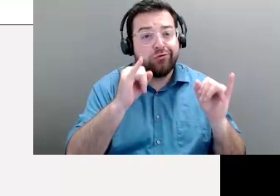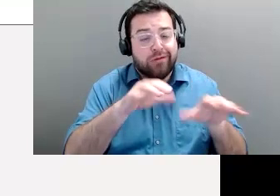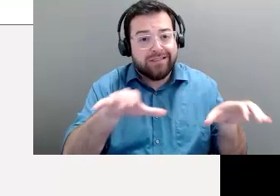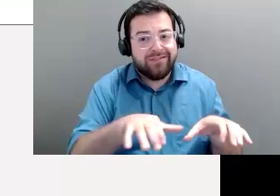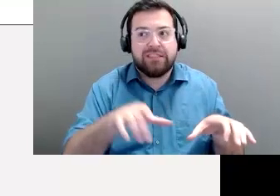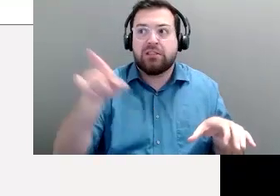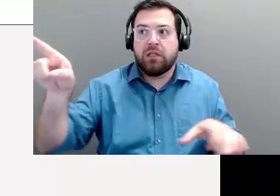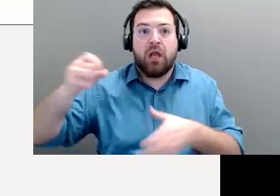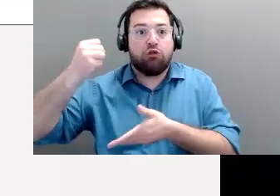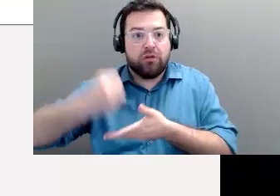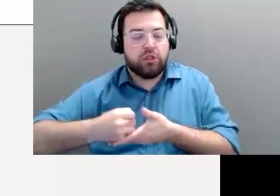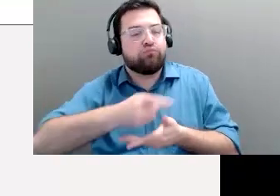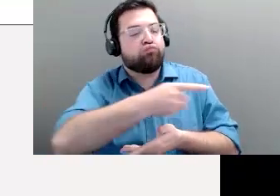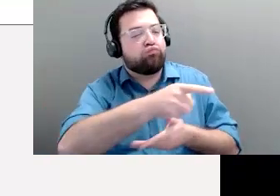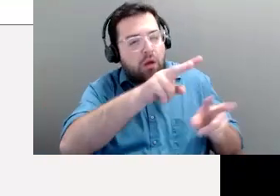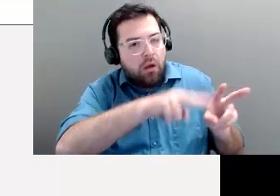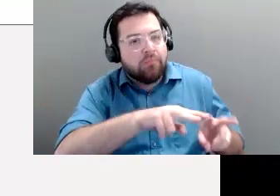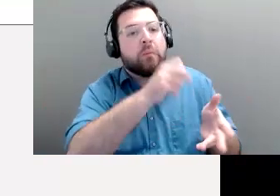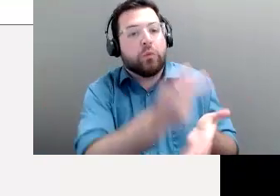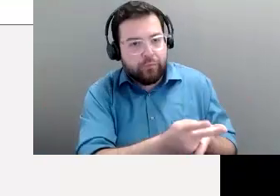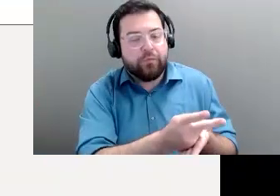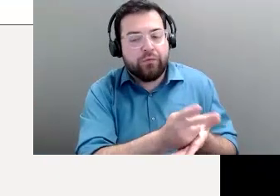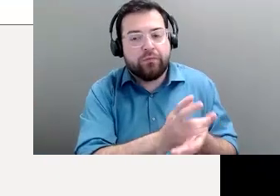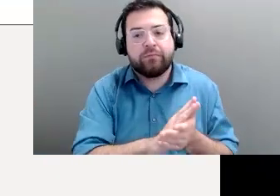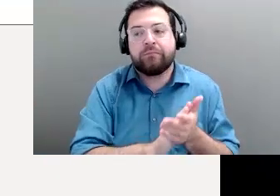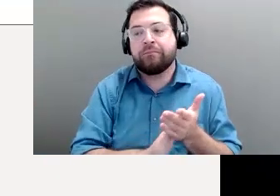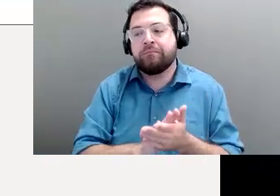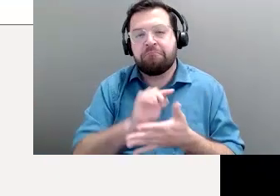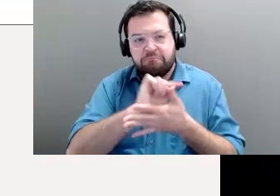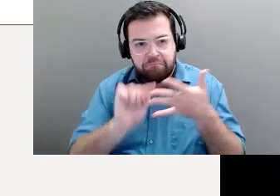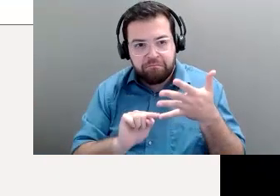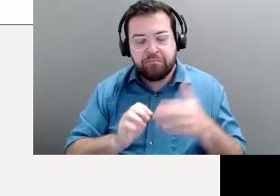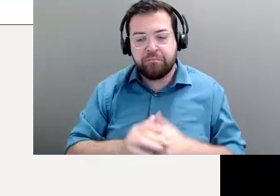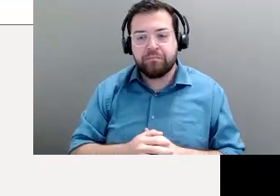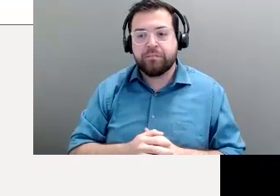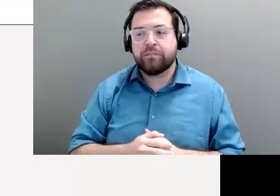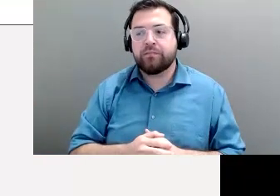accrediting agency. For the most part, most of the interaction that we do